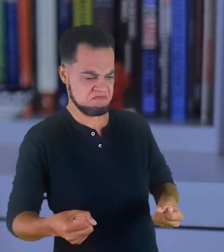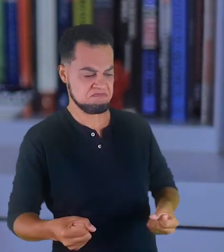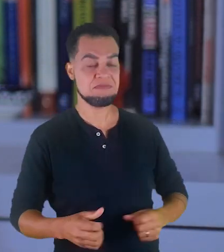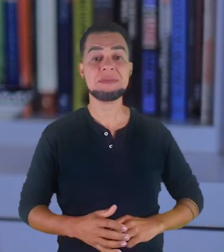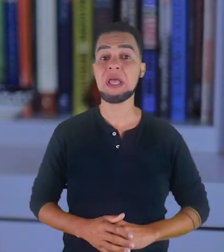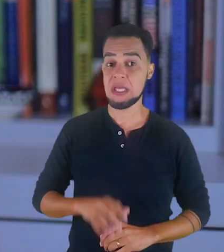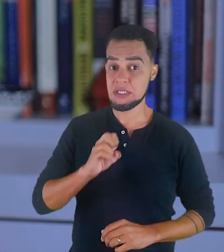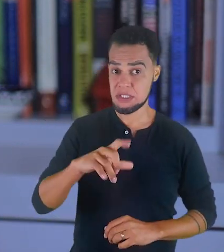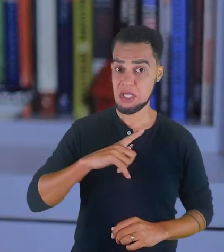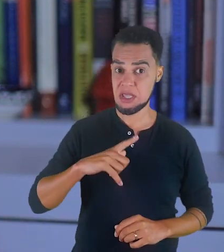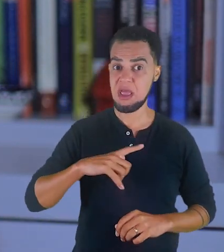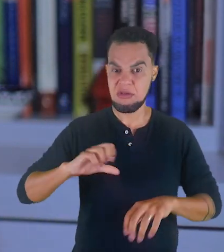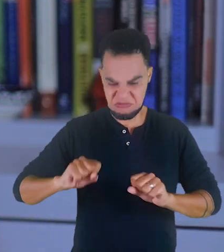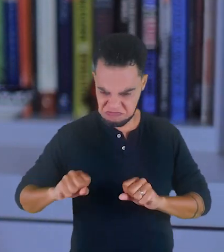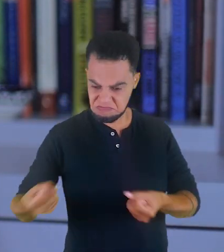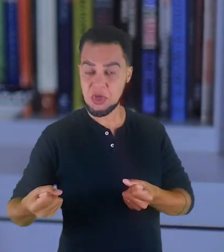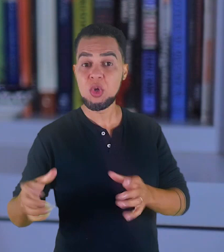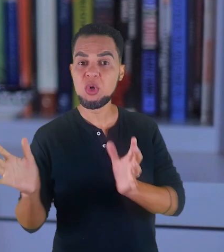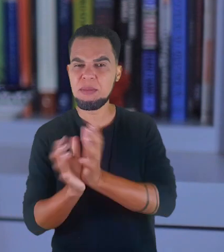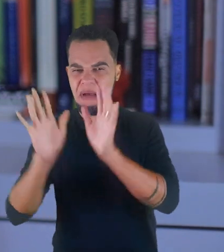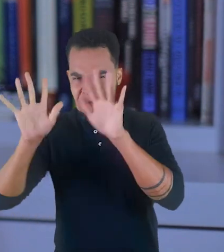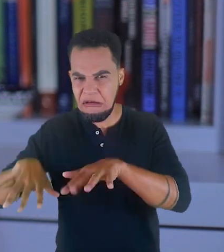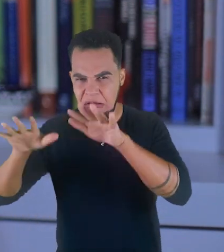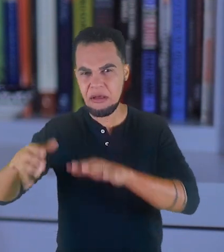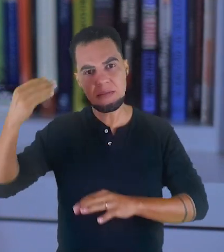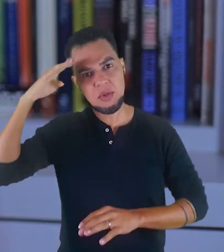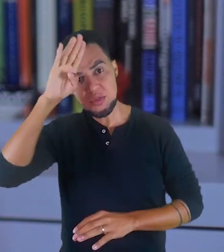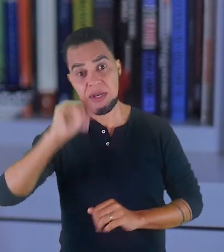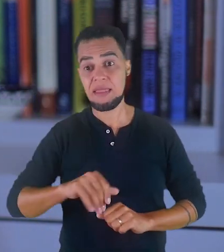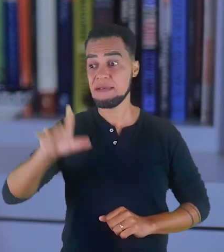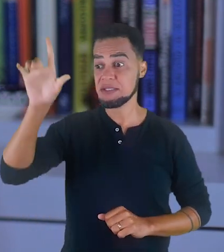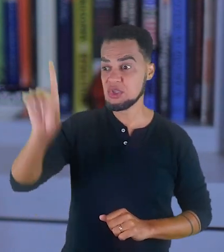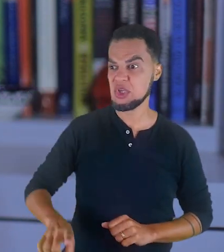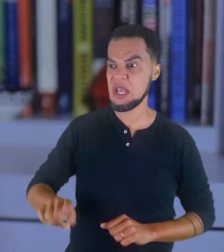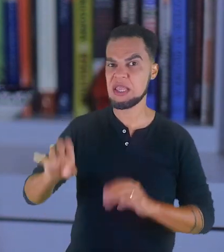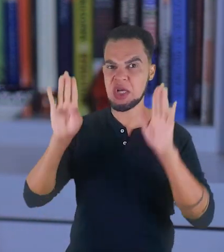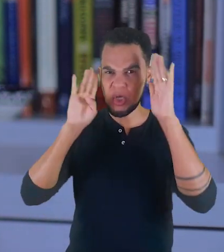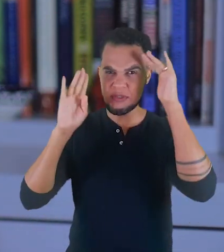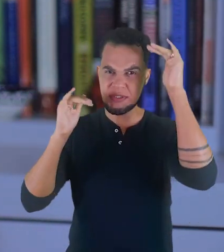and if Bolsonarism and this new conservative Right will too,